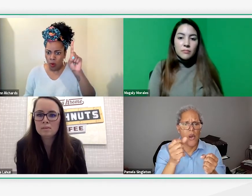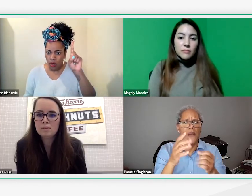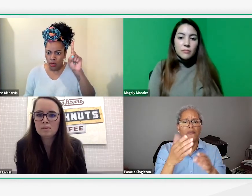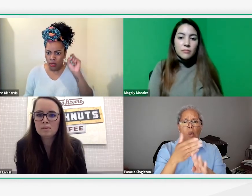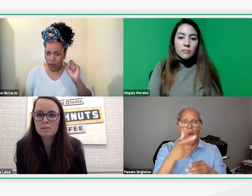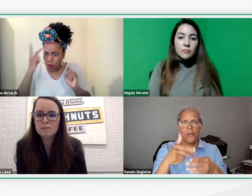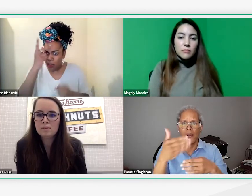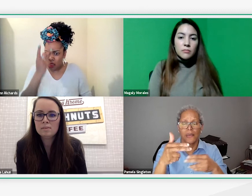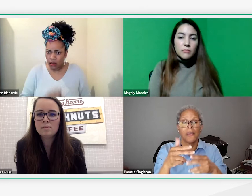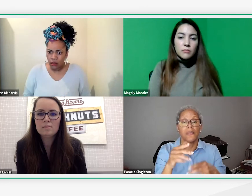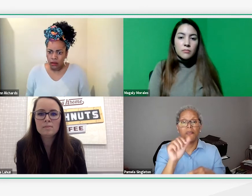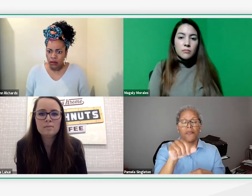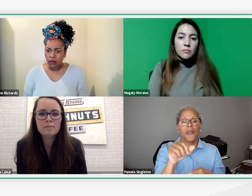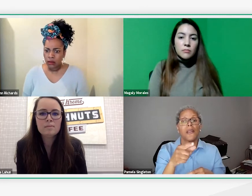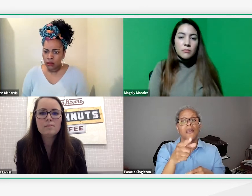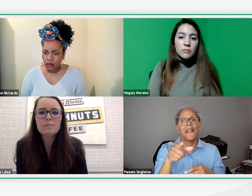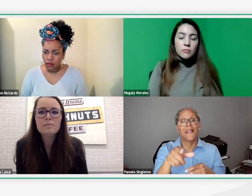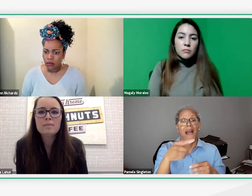Hold on, before you jump to the next slide,